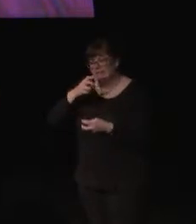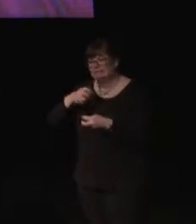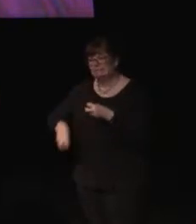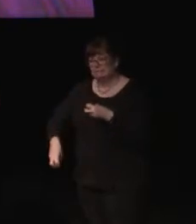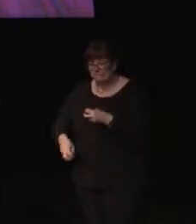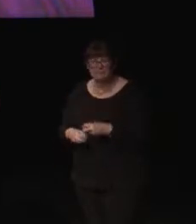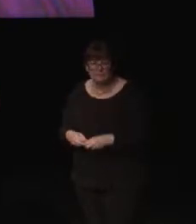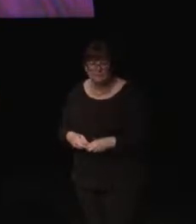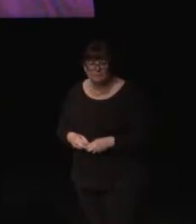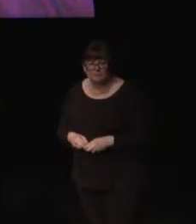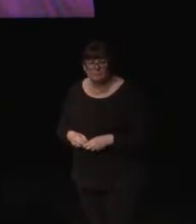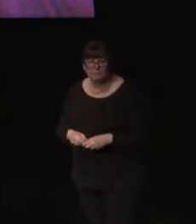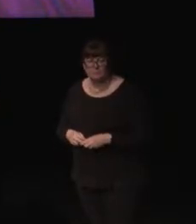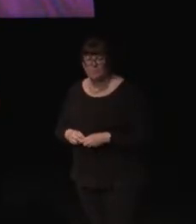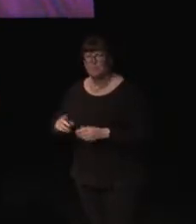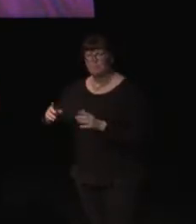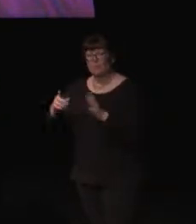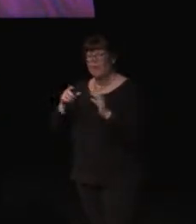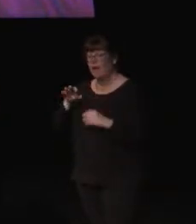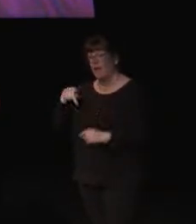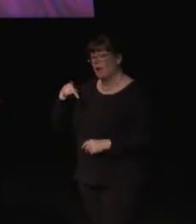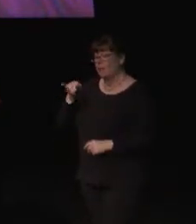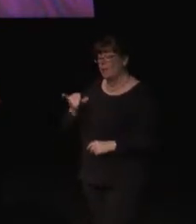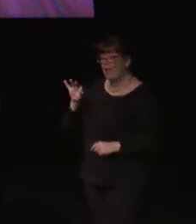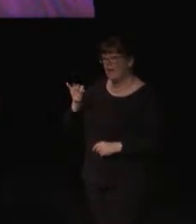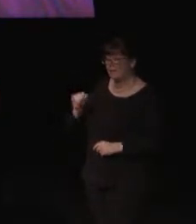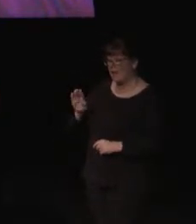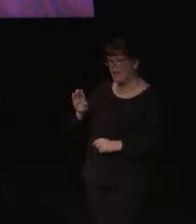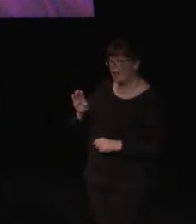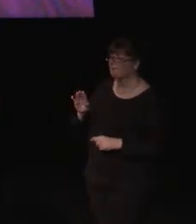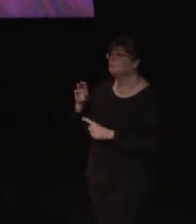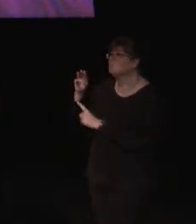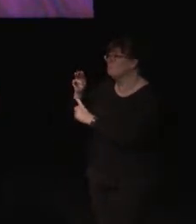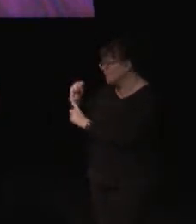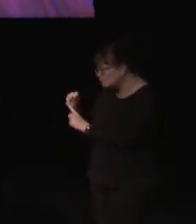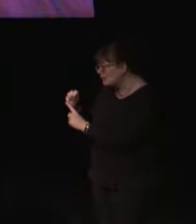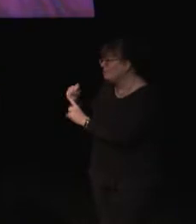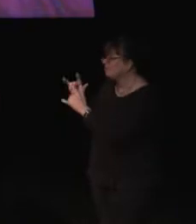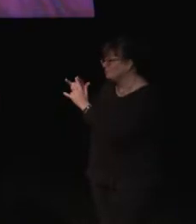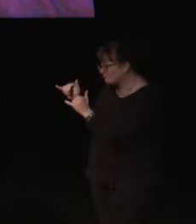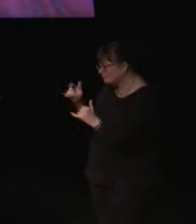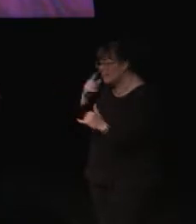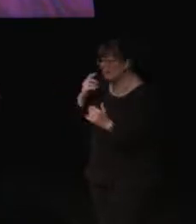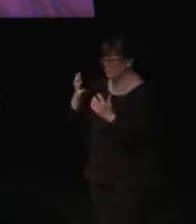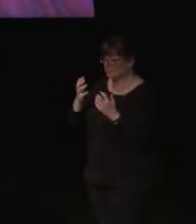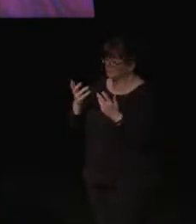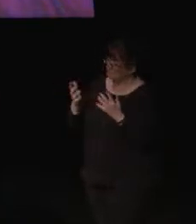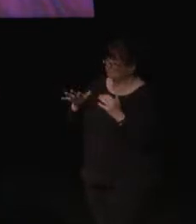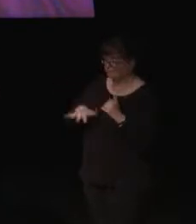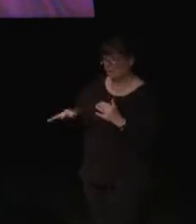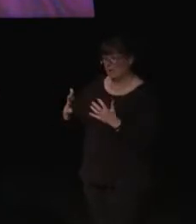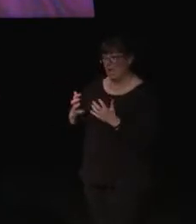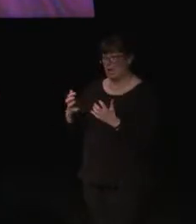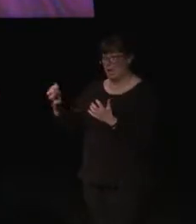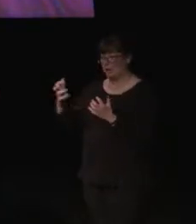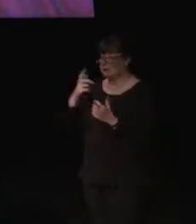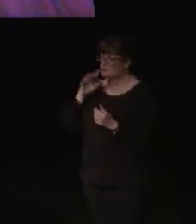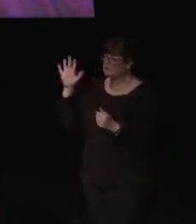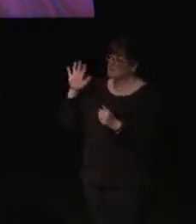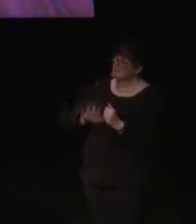And we think in PlayFab, but also very proud in Microsoft, we think about there's an audience of roughly 2 billion gamers,